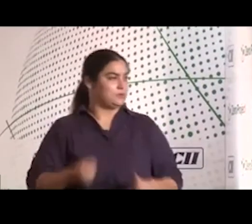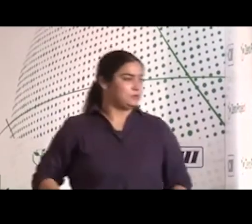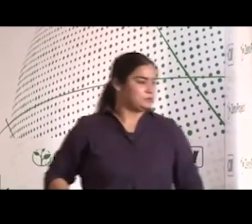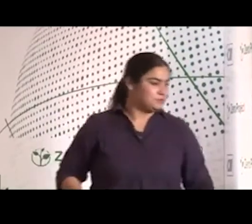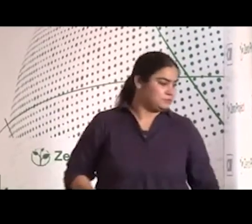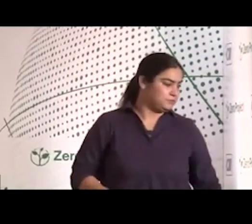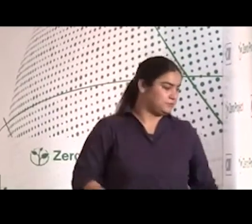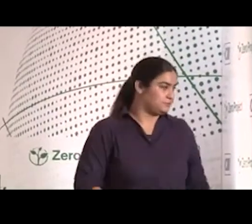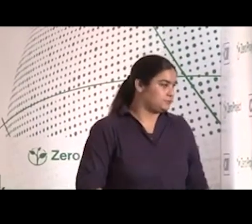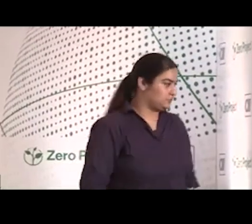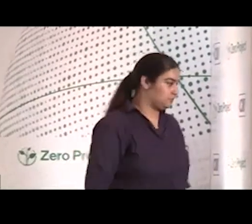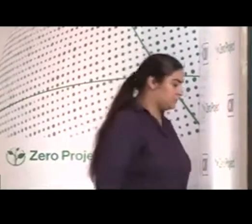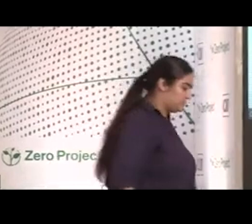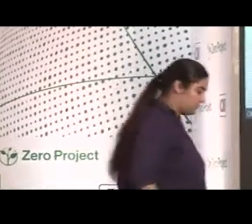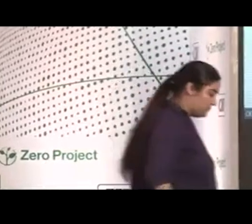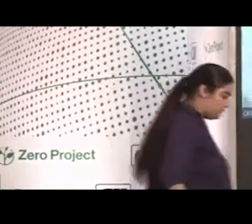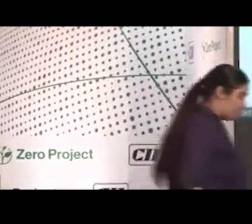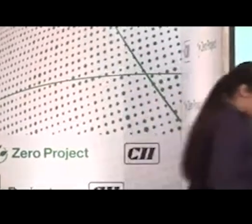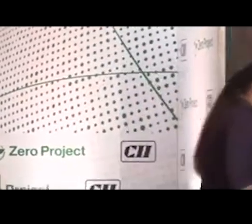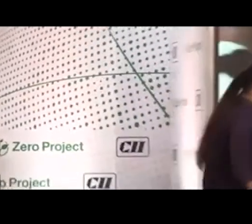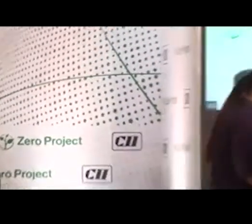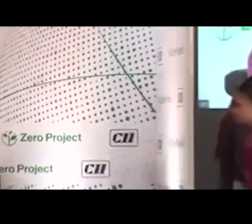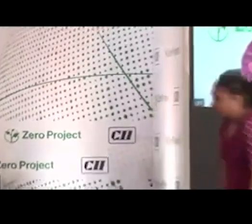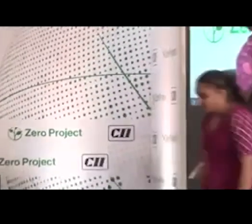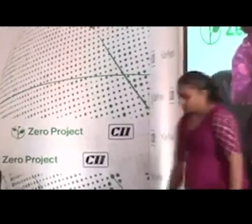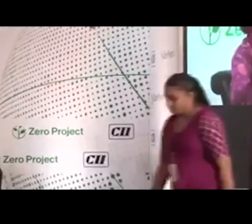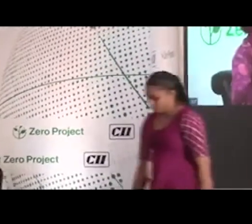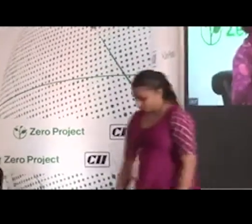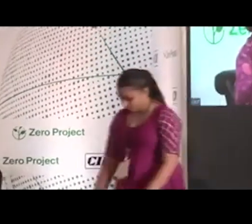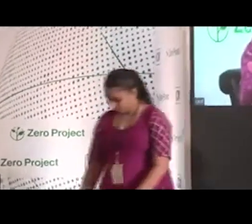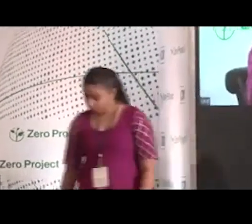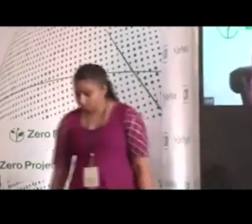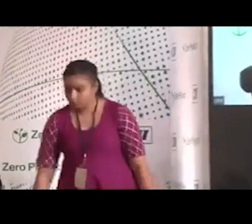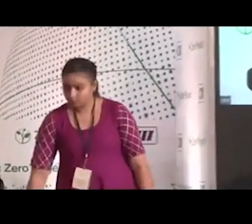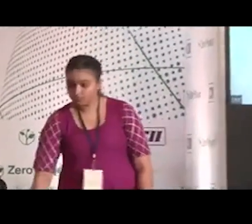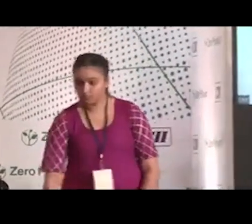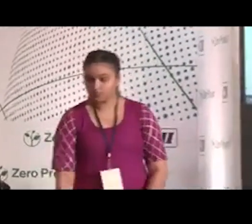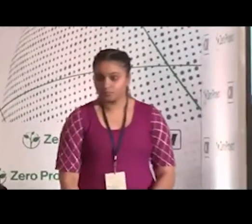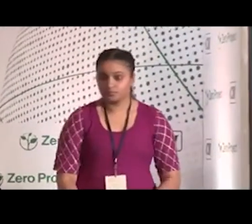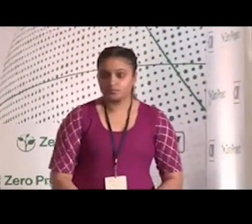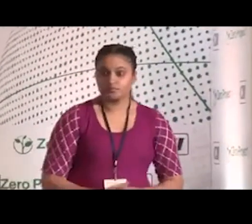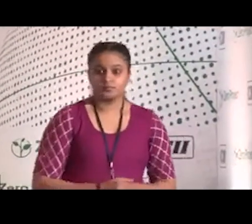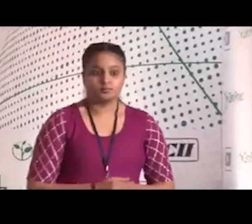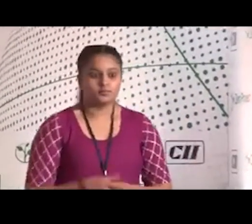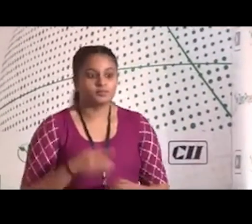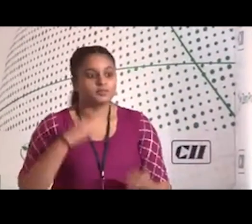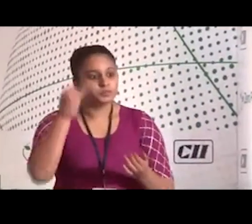is women with disabilities. In fact, the I was just suggesting this